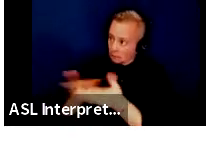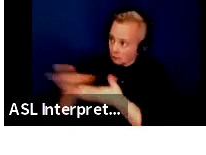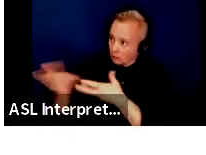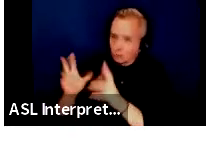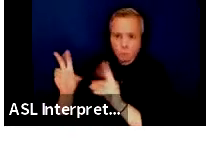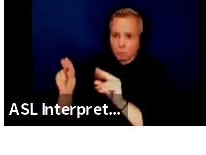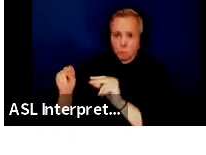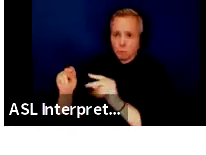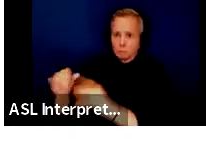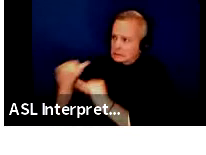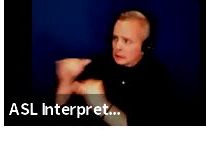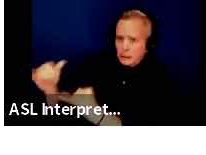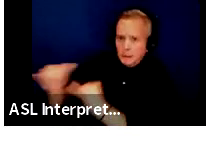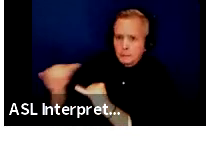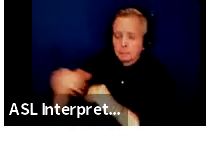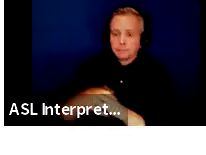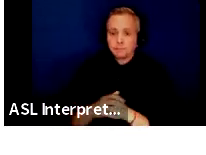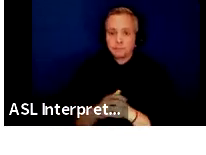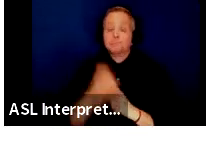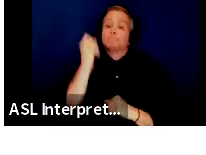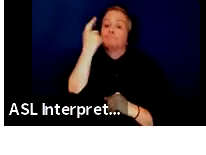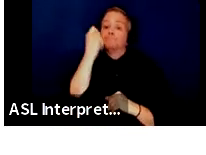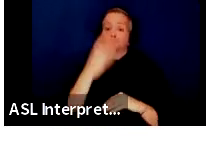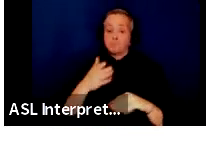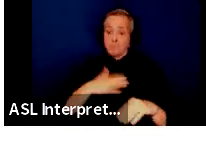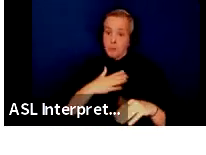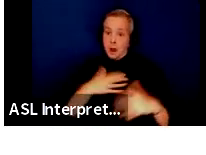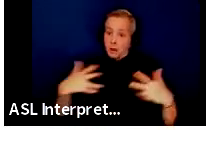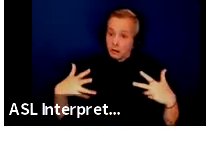AFTER MY INJURY, I SAID TERI DIED.